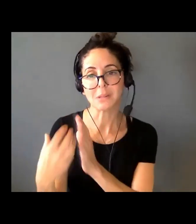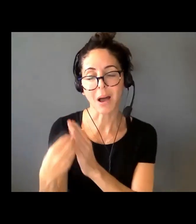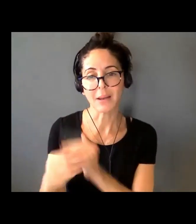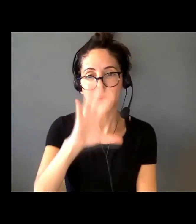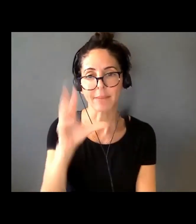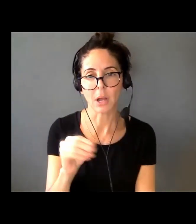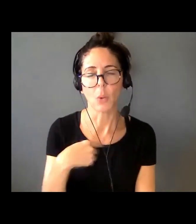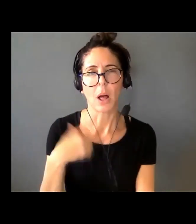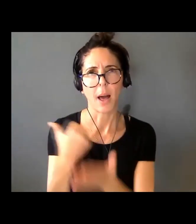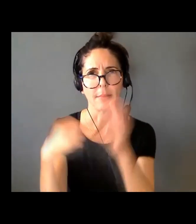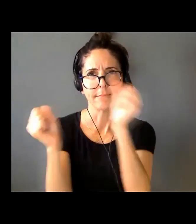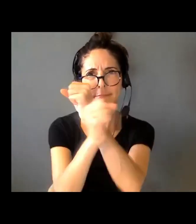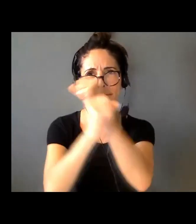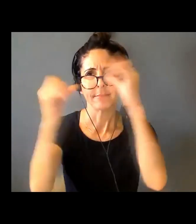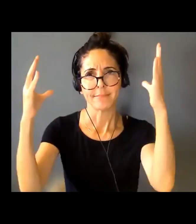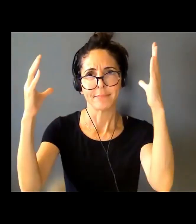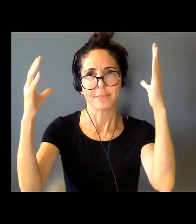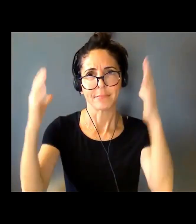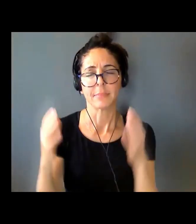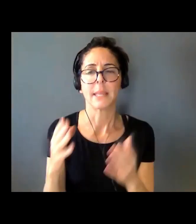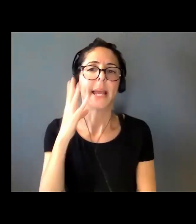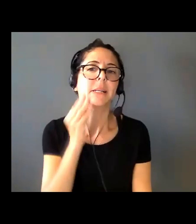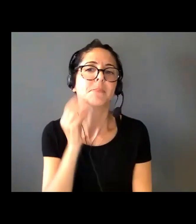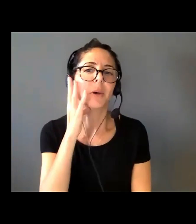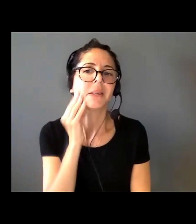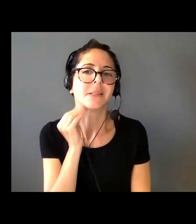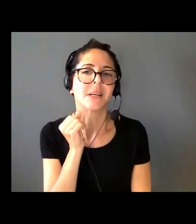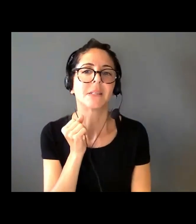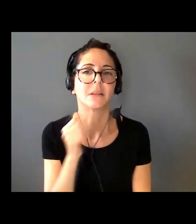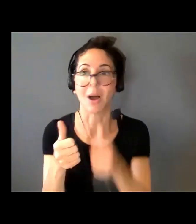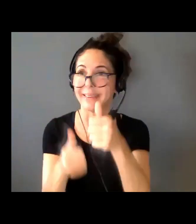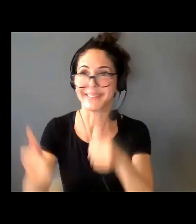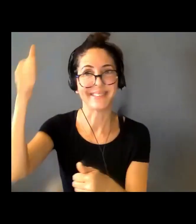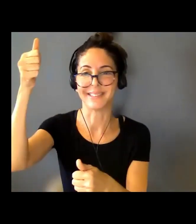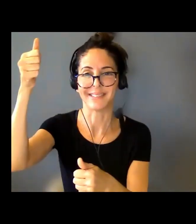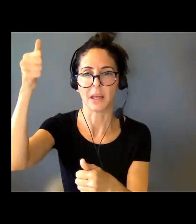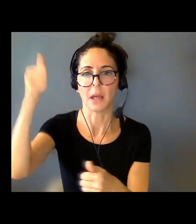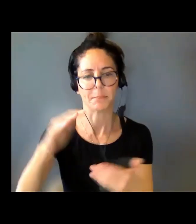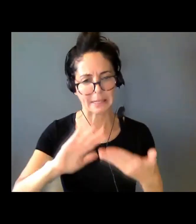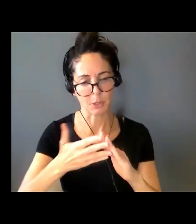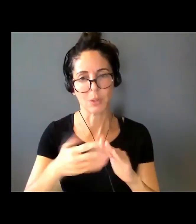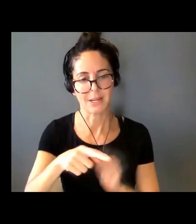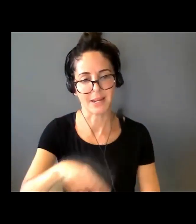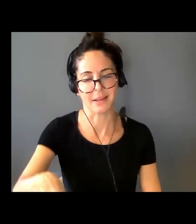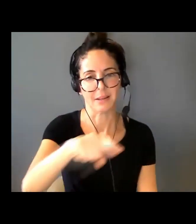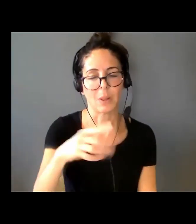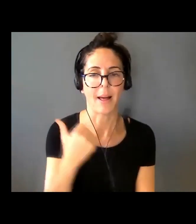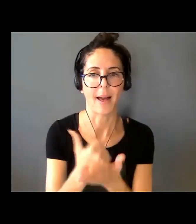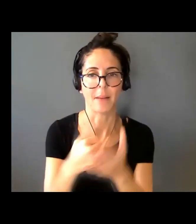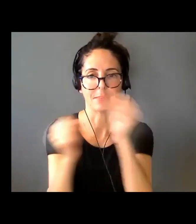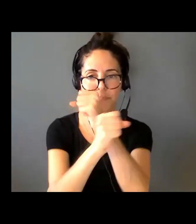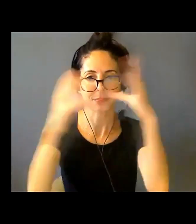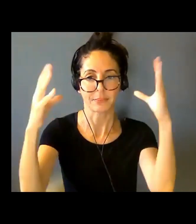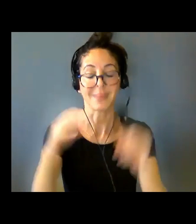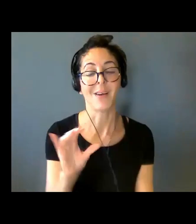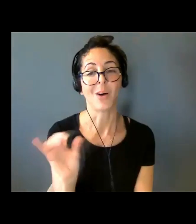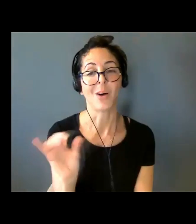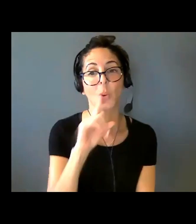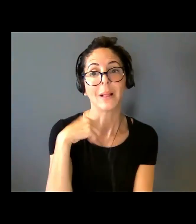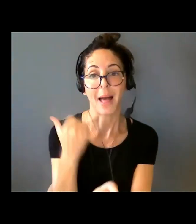from the community level. As it is, it will also bring transparency and accountability within the